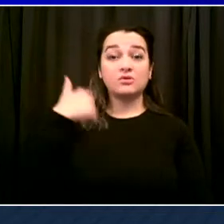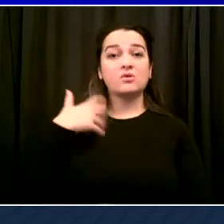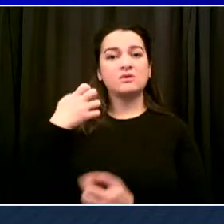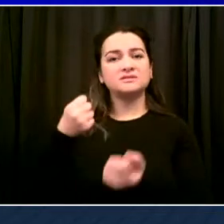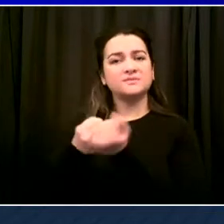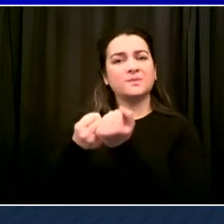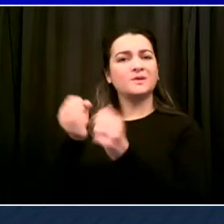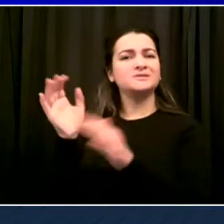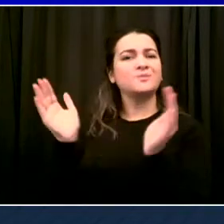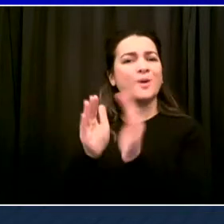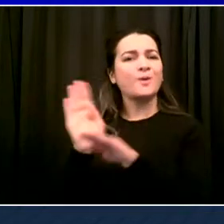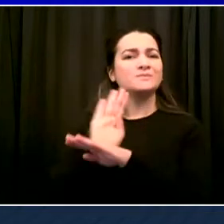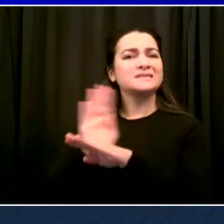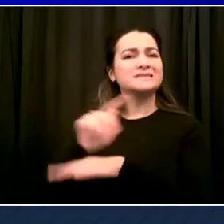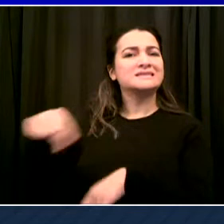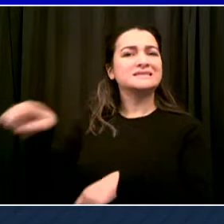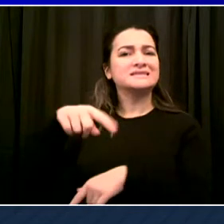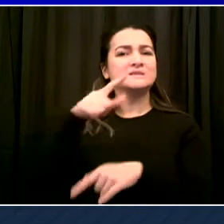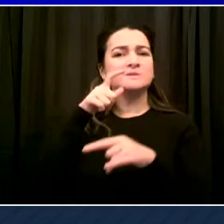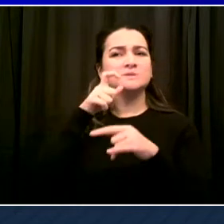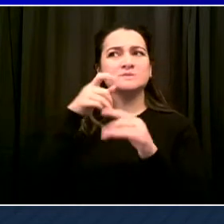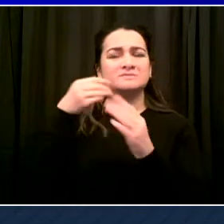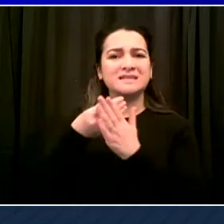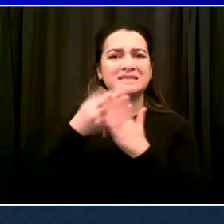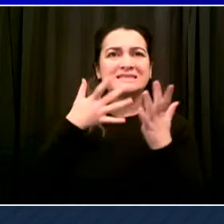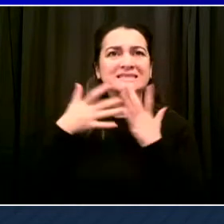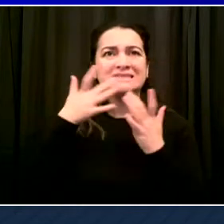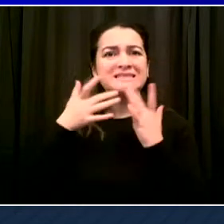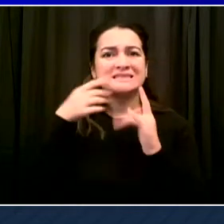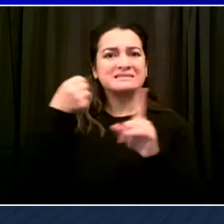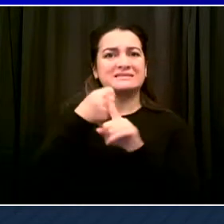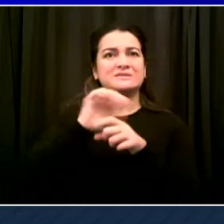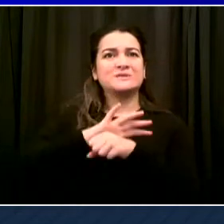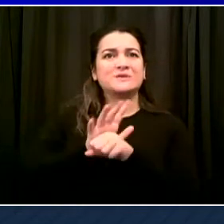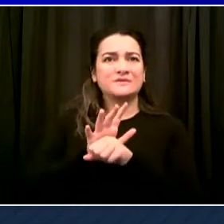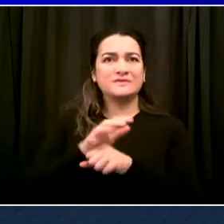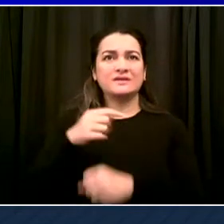DOWN AND HAVE A FULL MEAL, BUT I DID WANT TO PATRONIZE ONE OF OUR RESTAURANTS AND ALSO EMPHASIZED THAT RESTAURANT WEEK